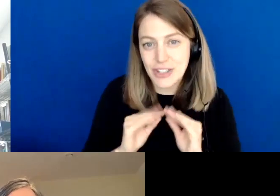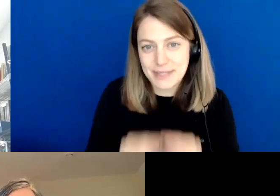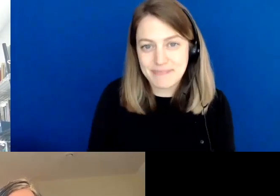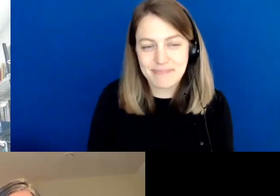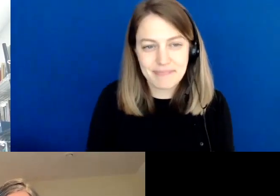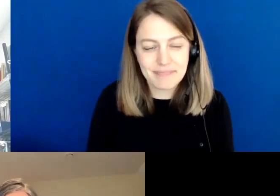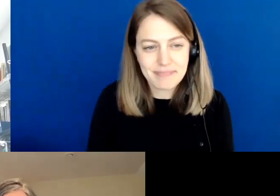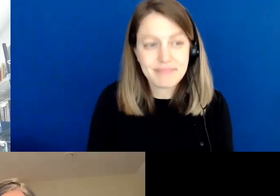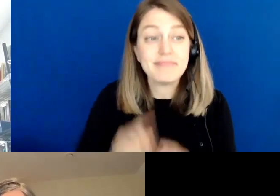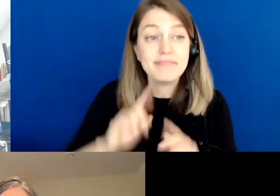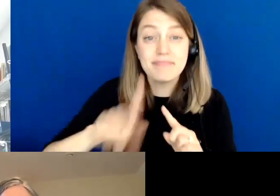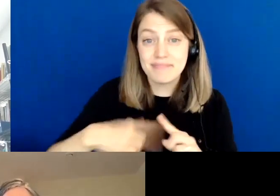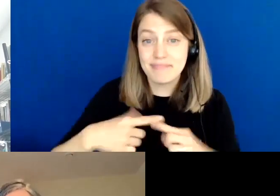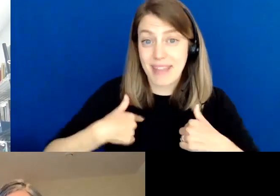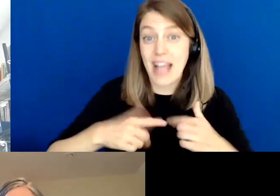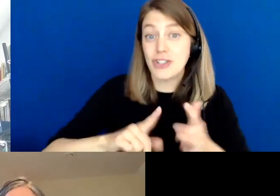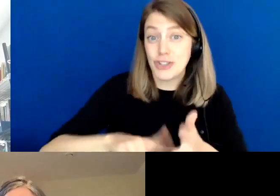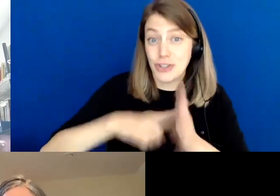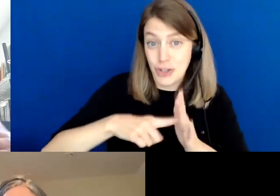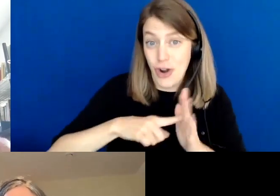When I started this book,